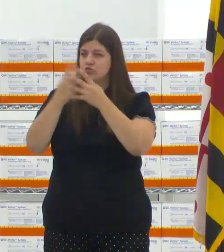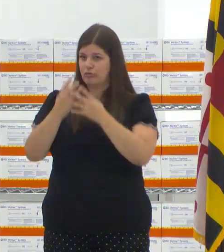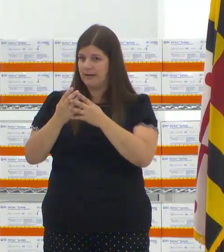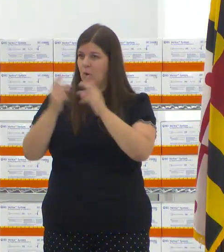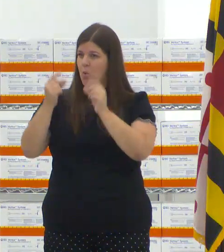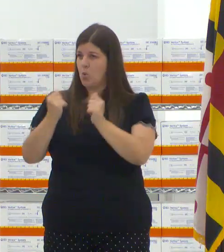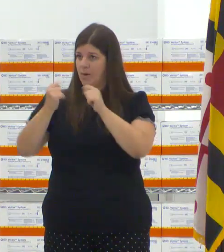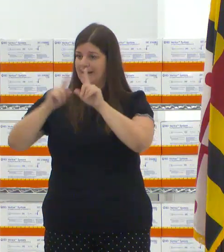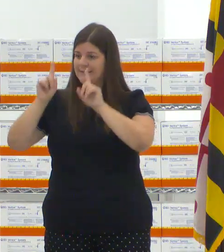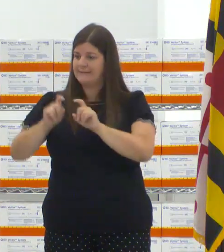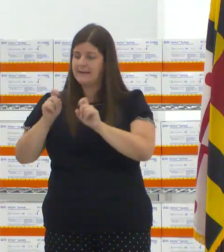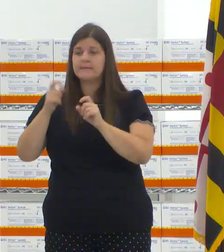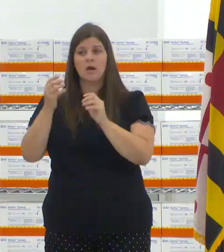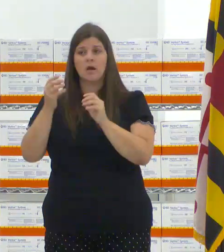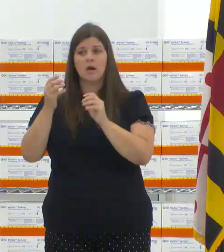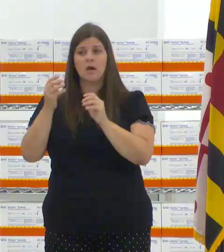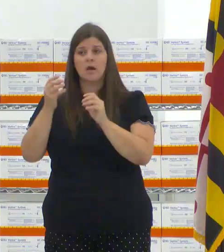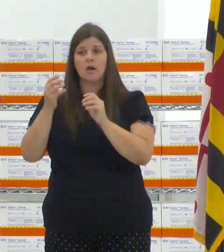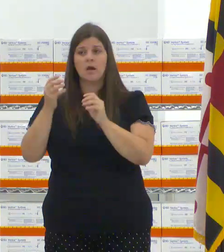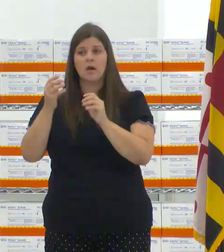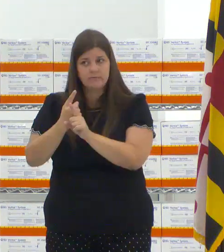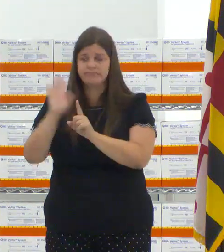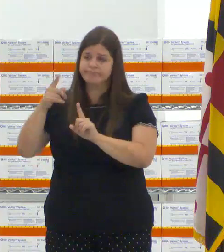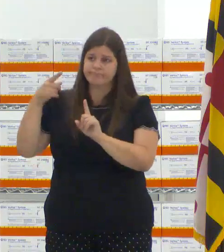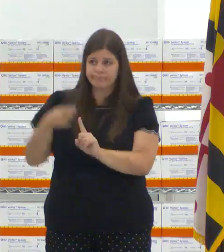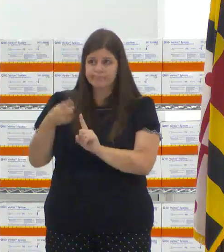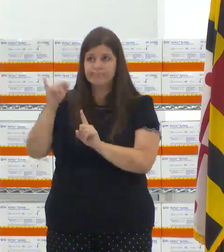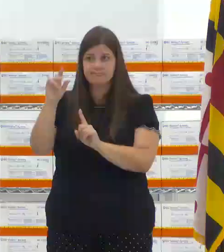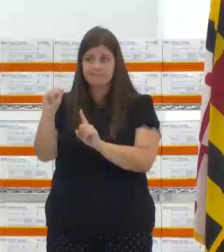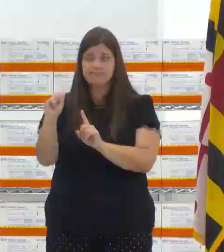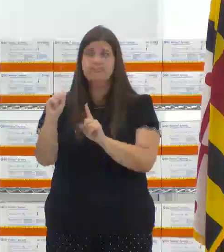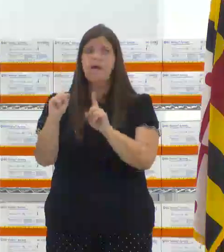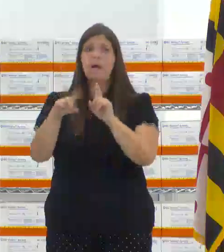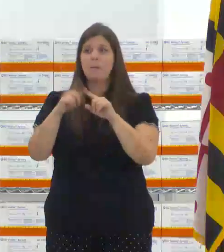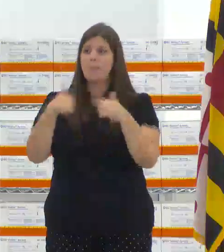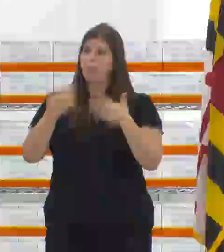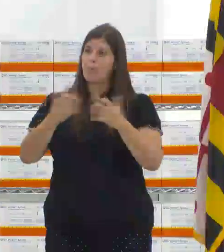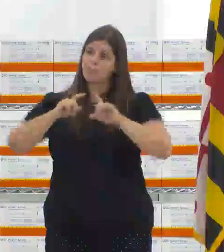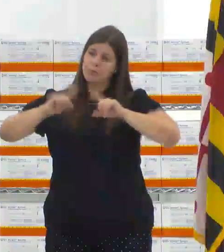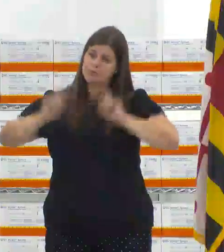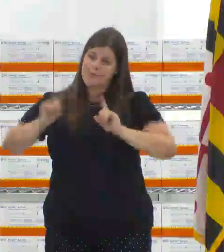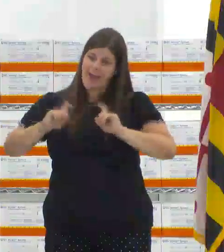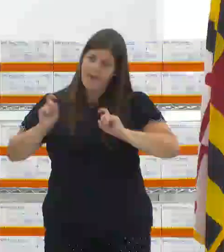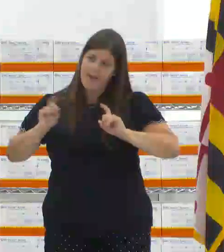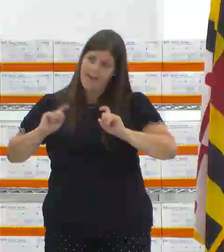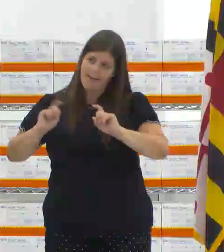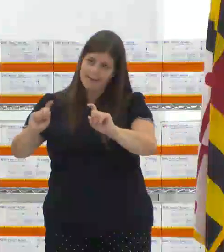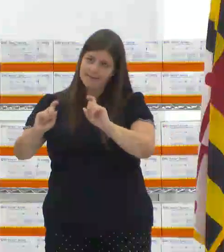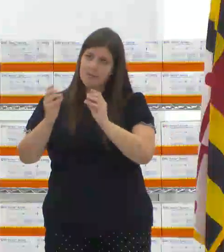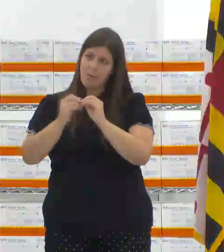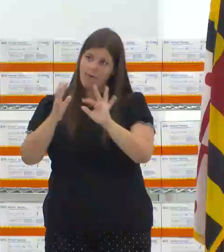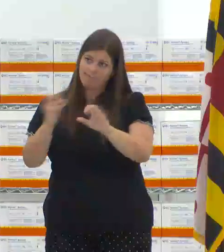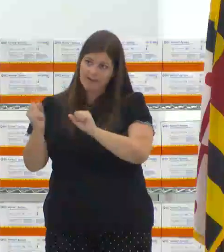But it really we wanted to do two different tend to take platforms because of the molecular test, they typically